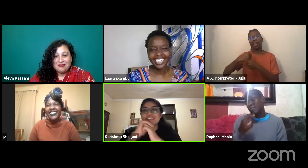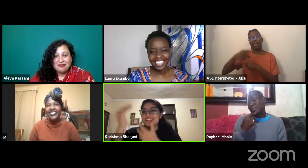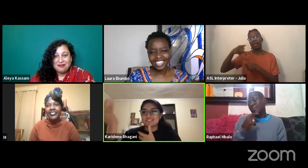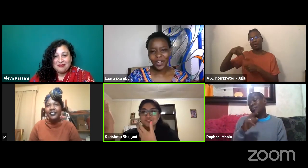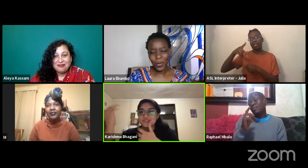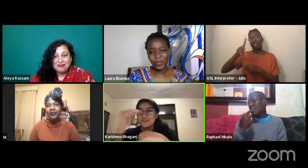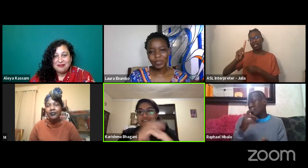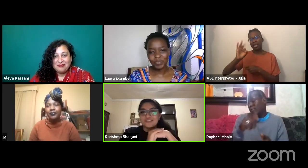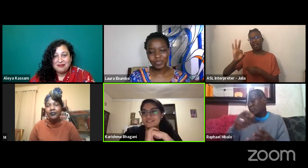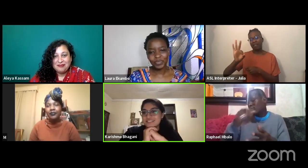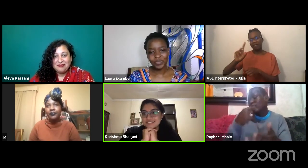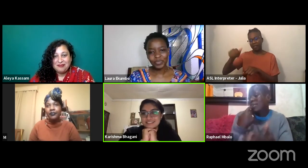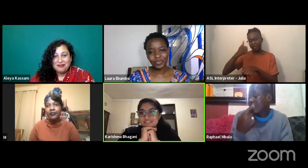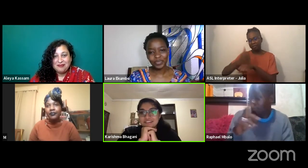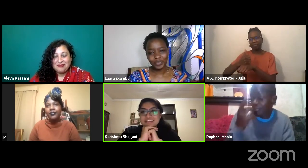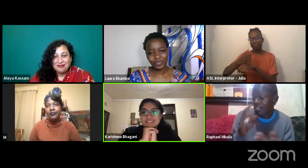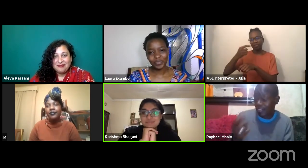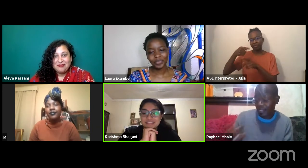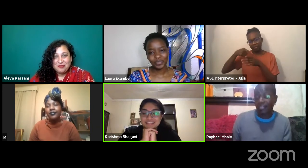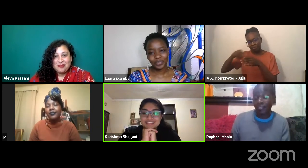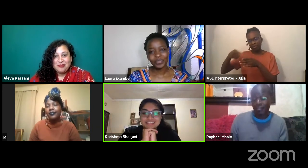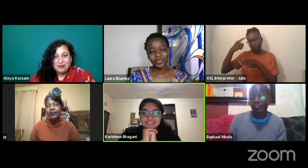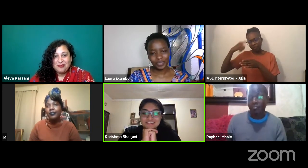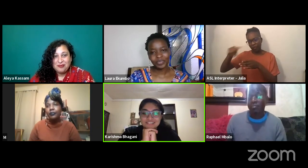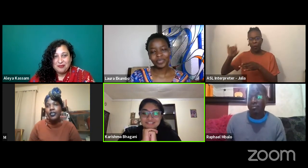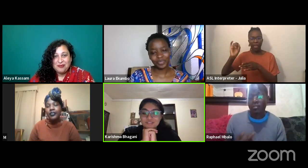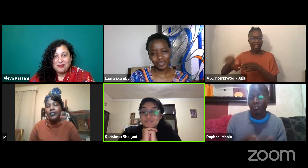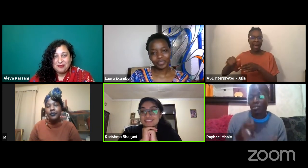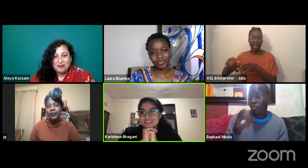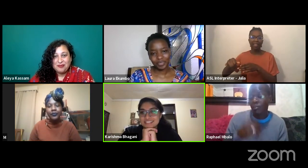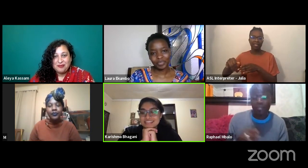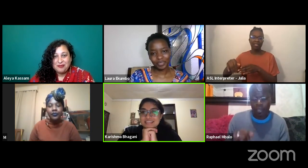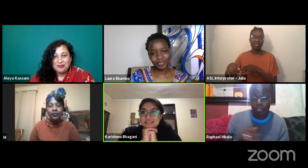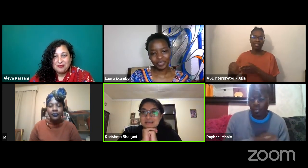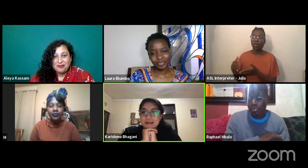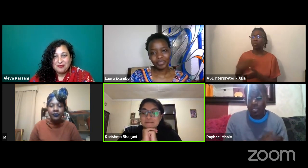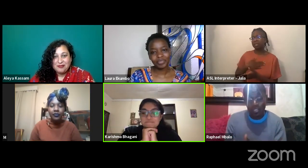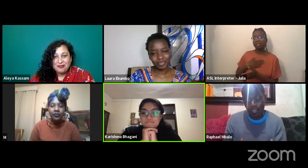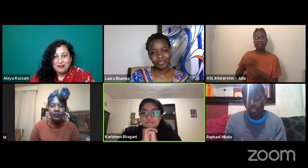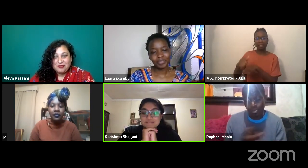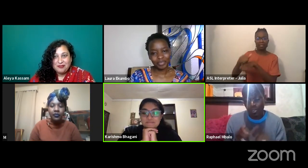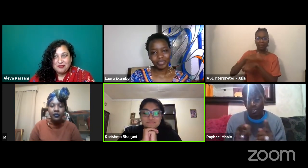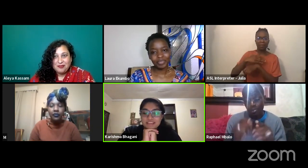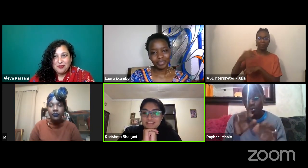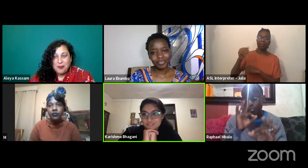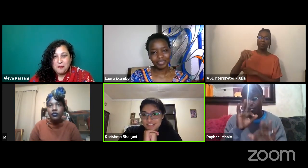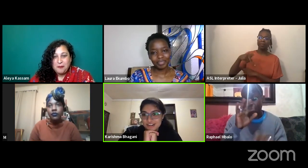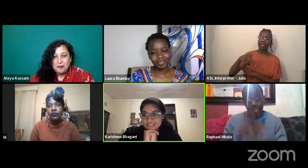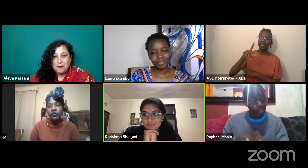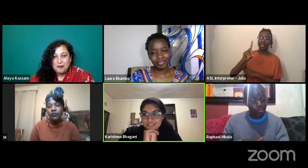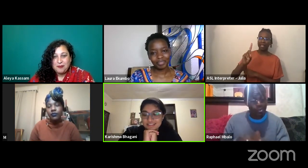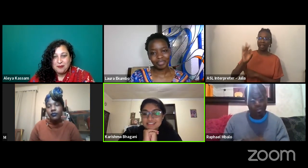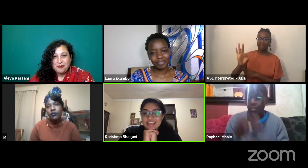Janet is also a colleague of ours and in various other capacities. So for those that are listening, but thank you for sharing that with us